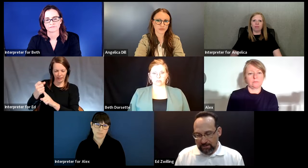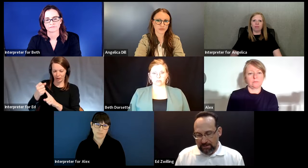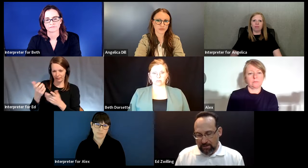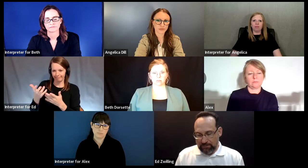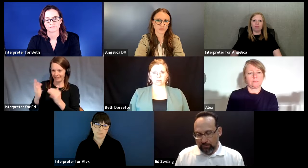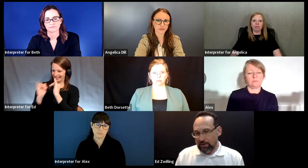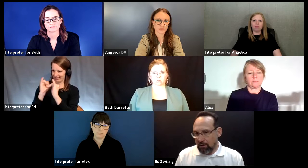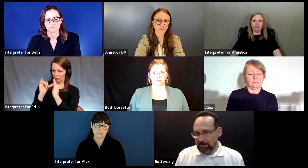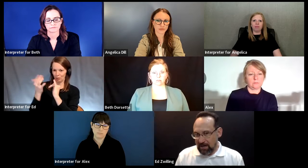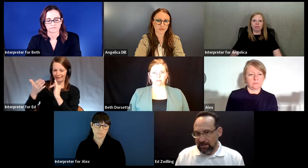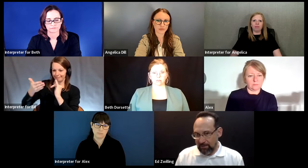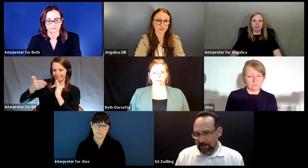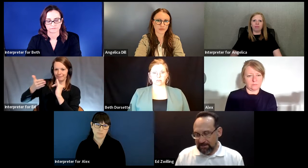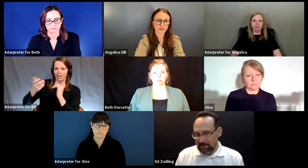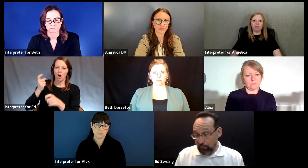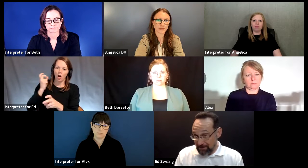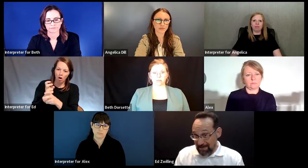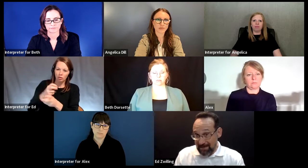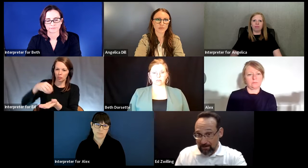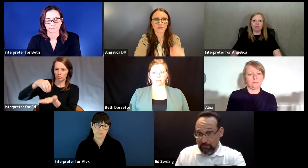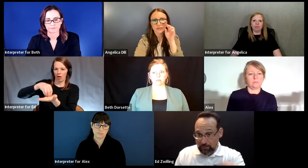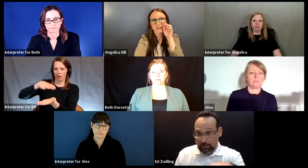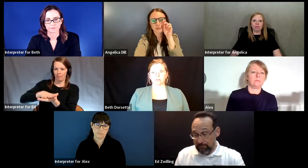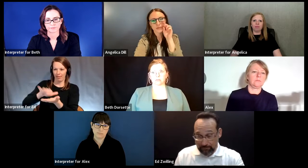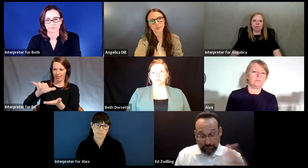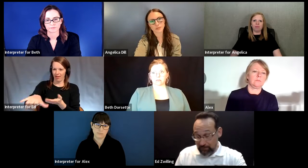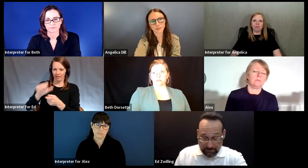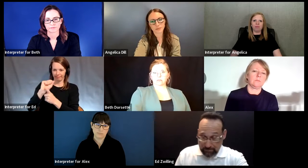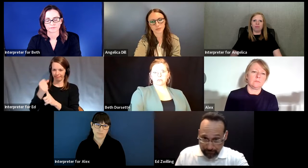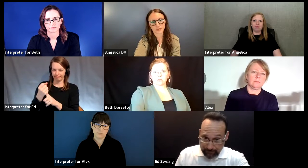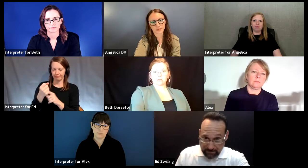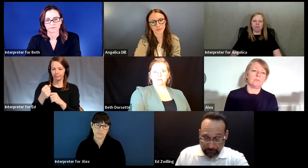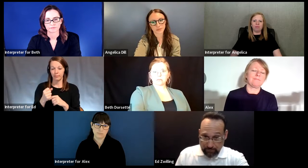It's really hard to document that stuff, which again, if you do it -- if you did your interview